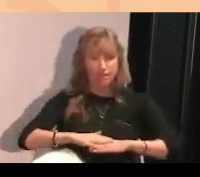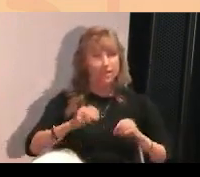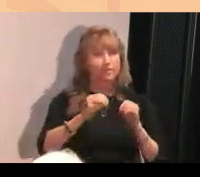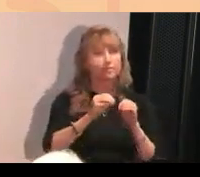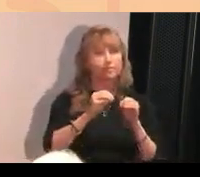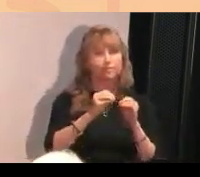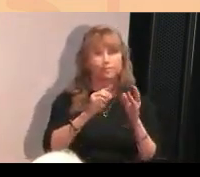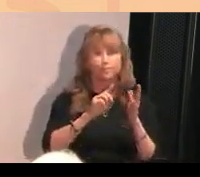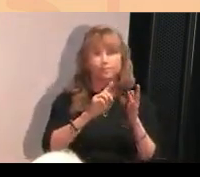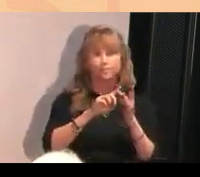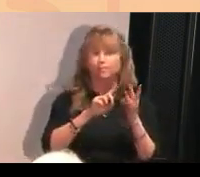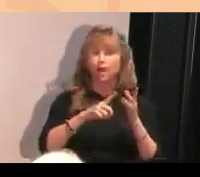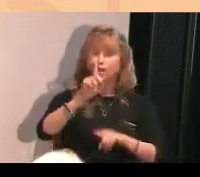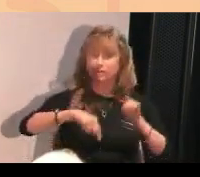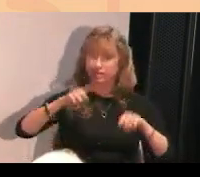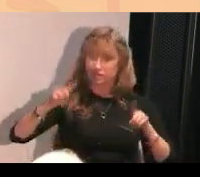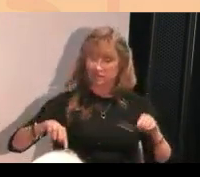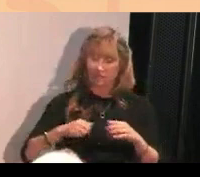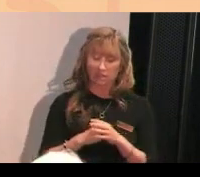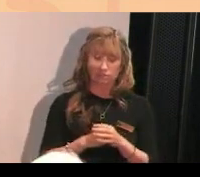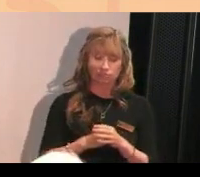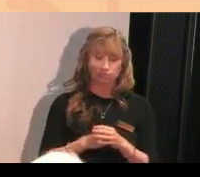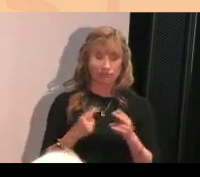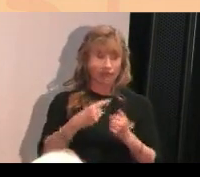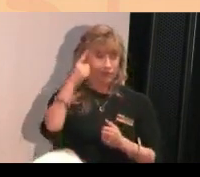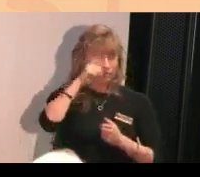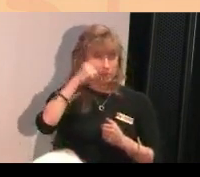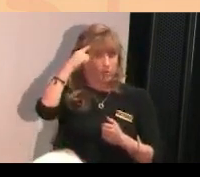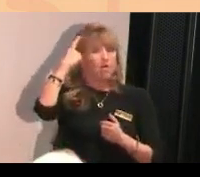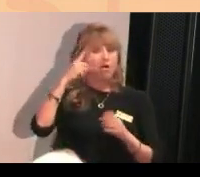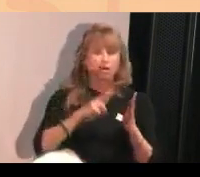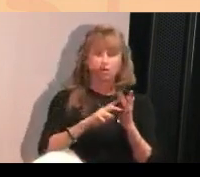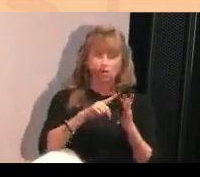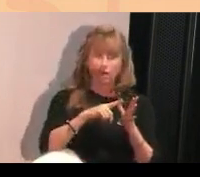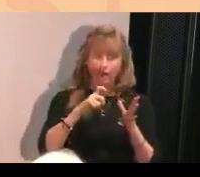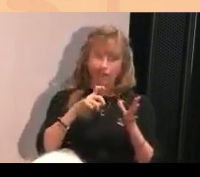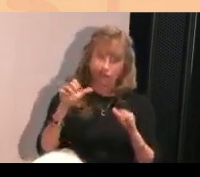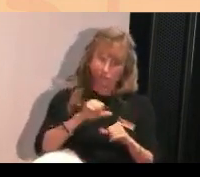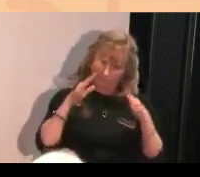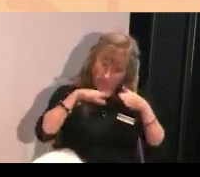others argued that a NIACA should focus on artistic expression and the traditional